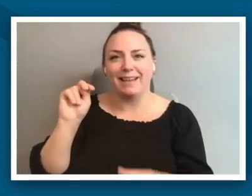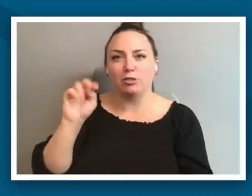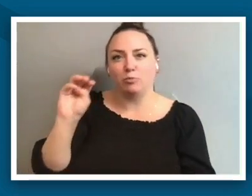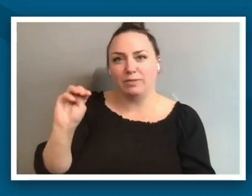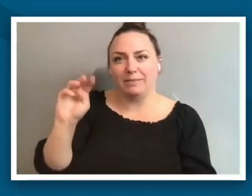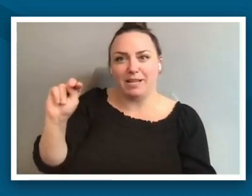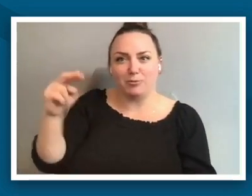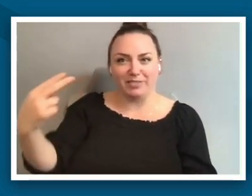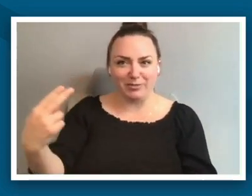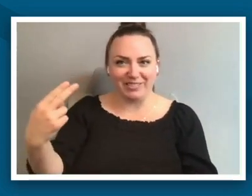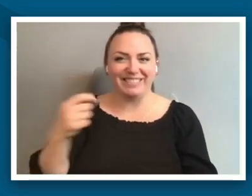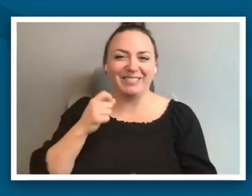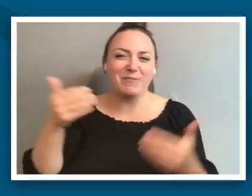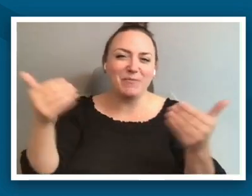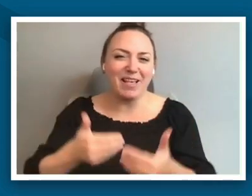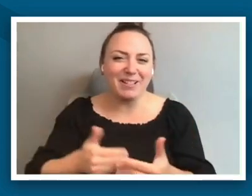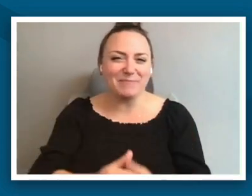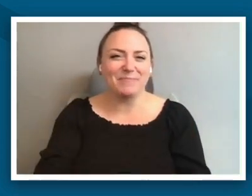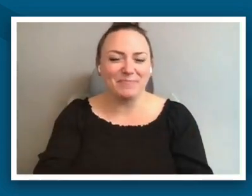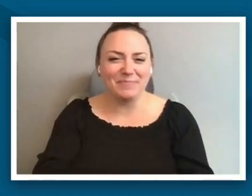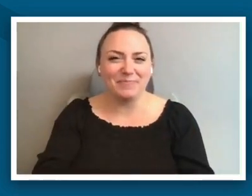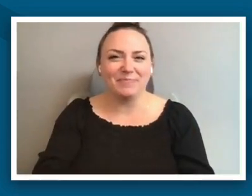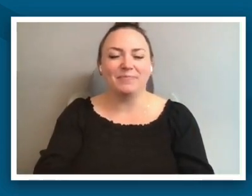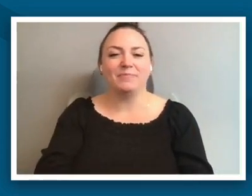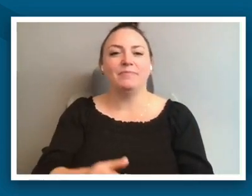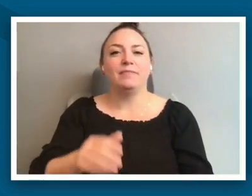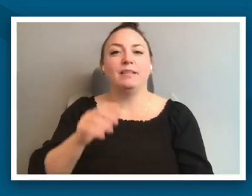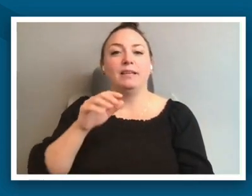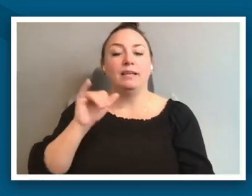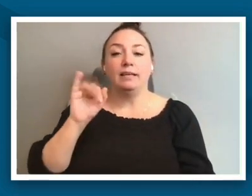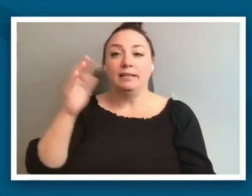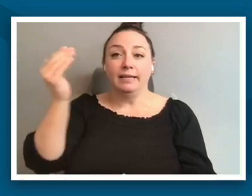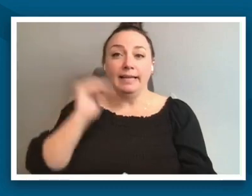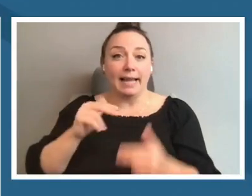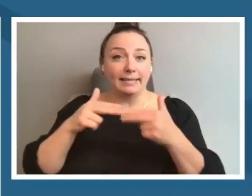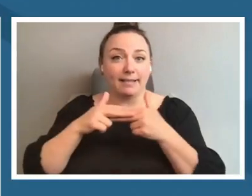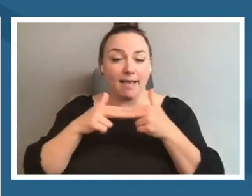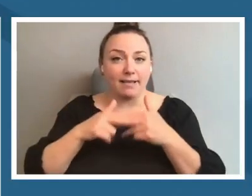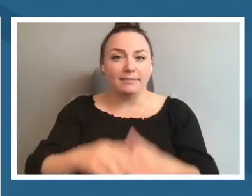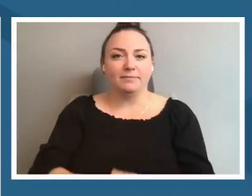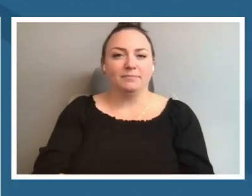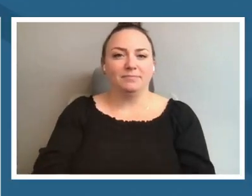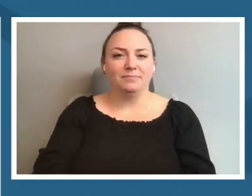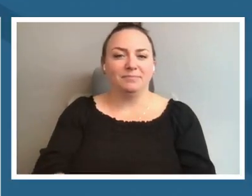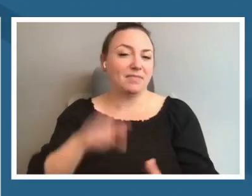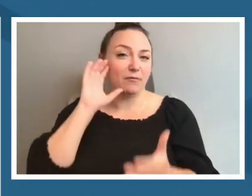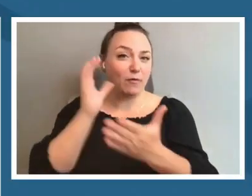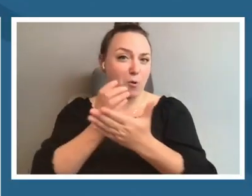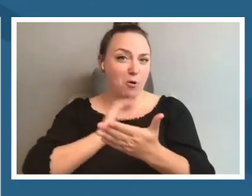so welcome all um and then if we advance the slides we